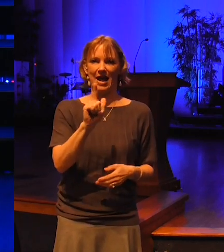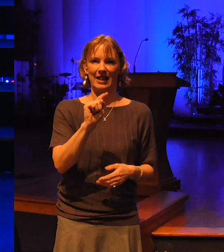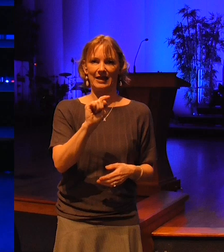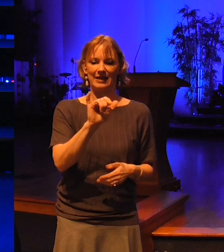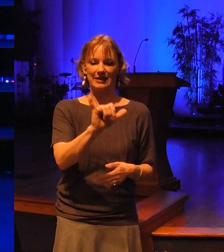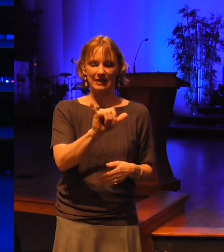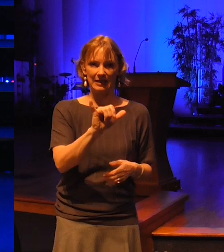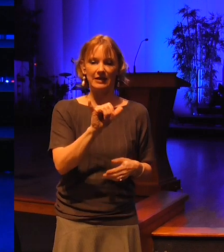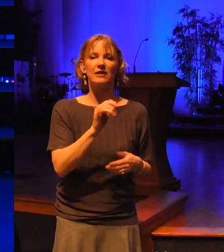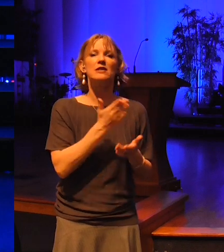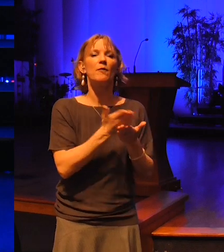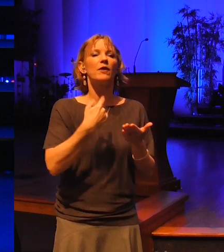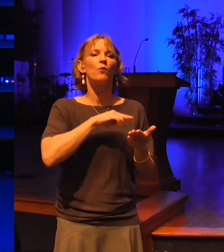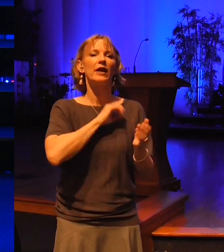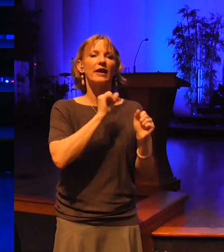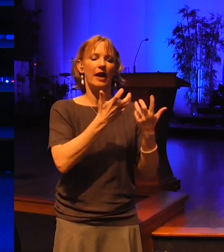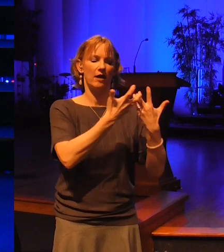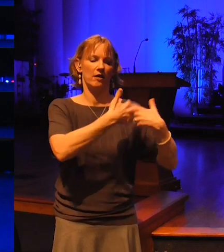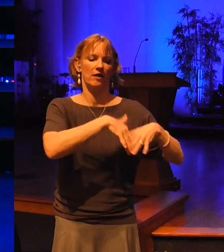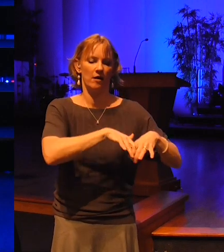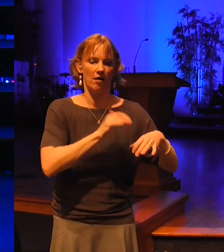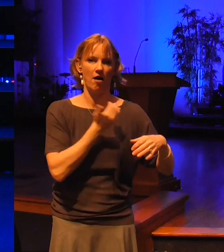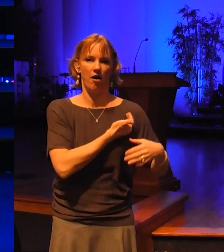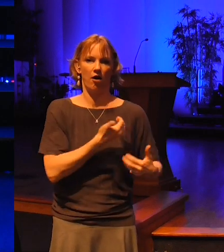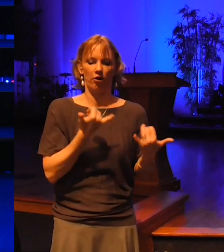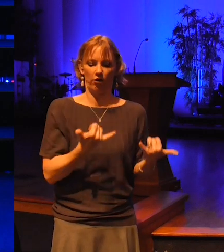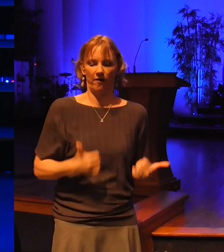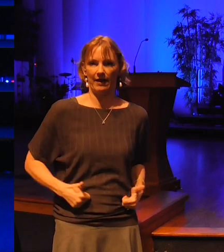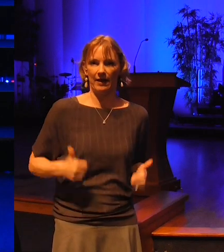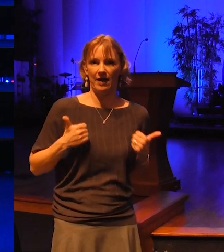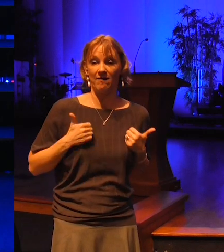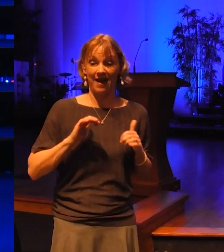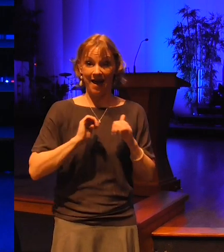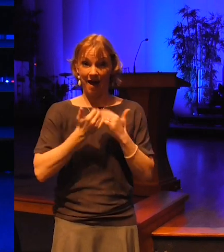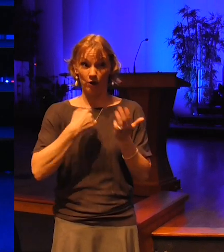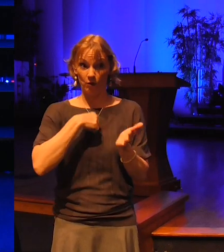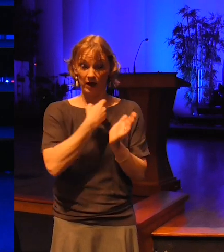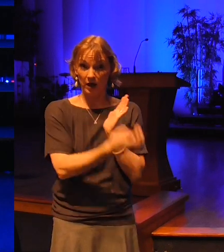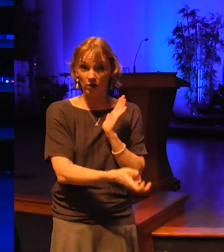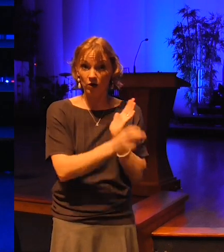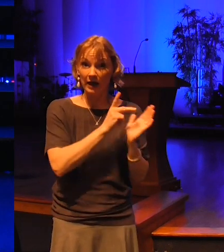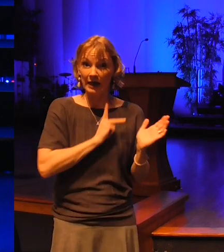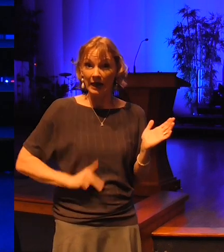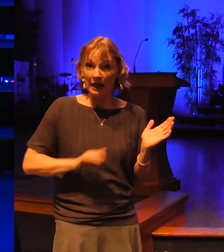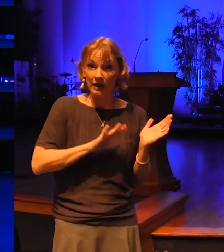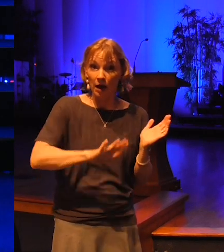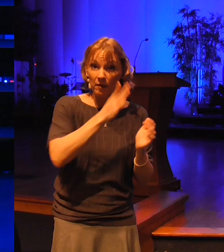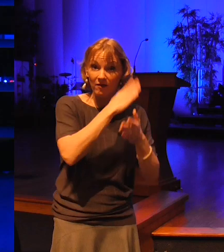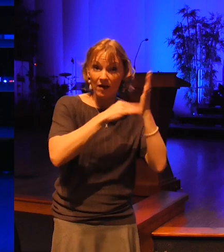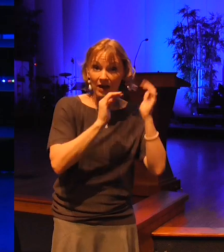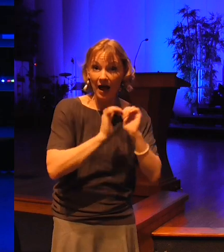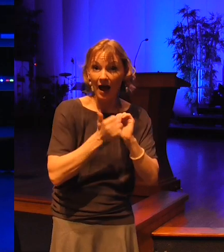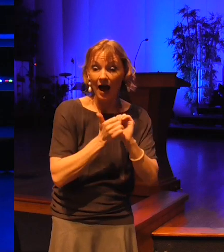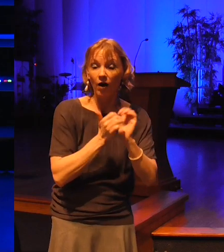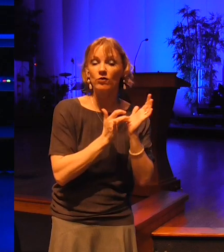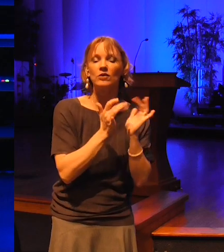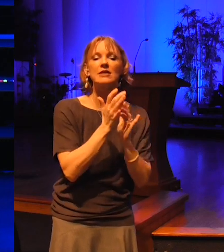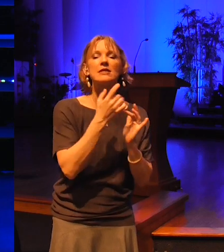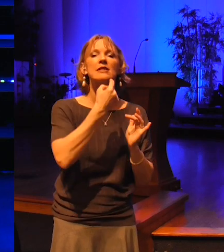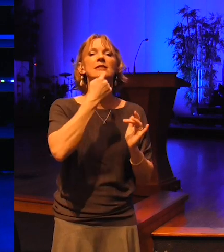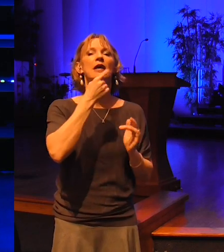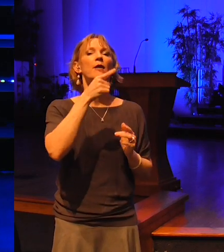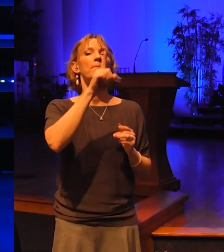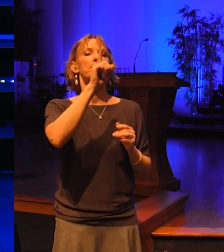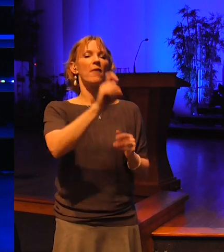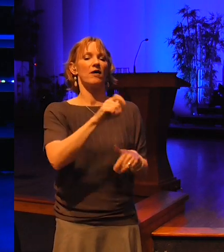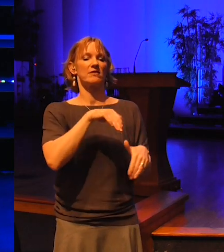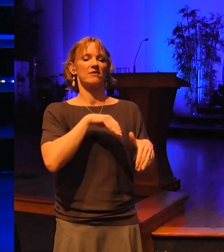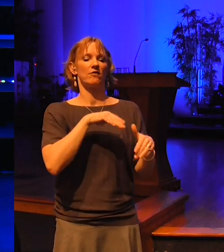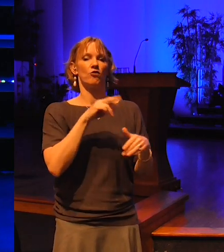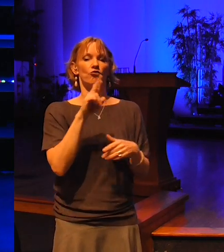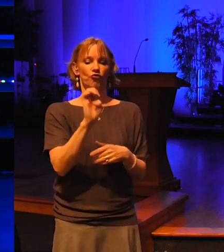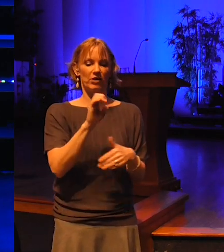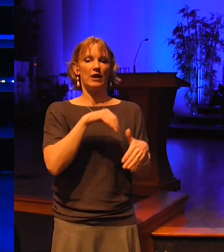into this life how do we enter the kingdom of heaven jesus says you must be reborn of the spirit